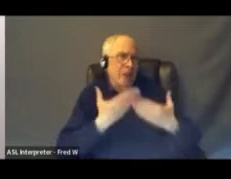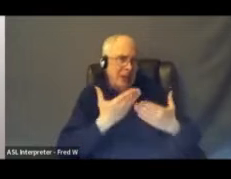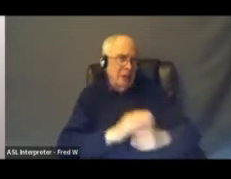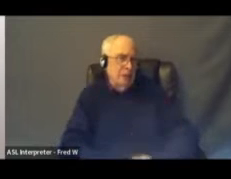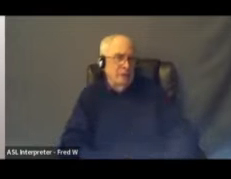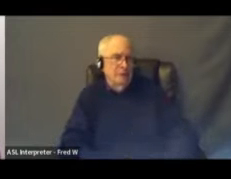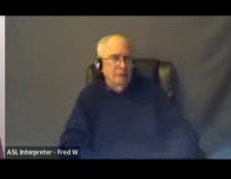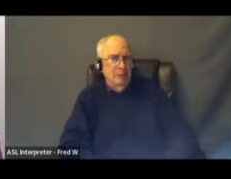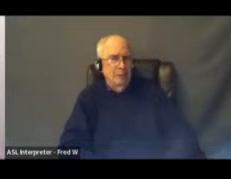Next slide, please.